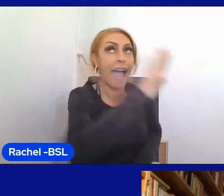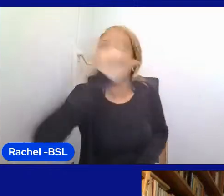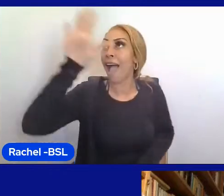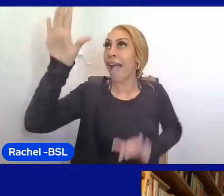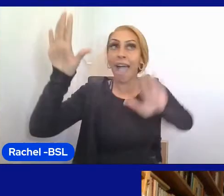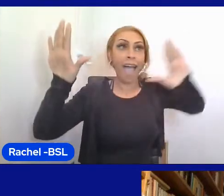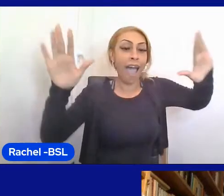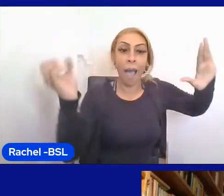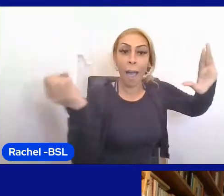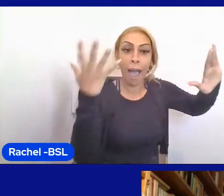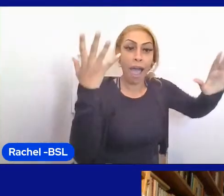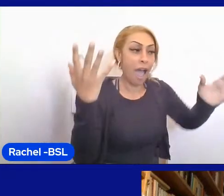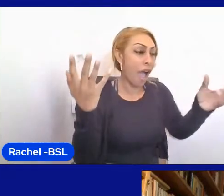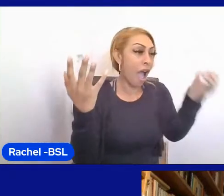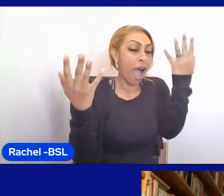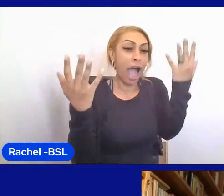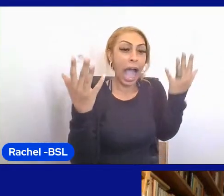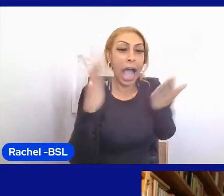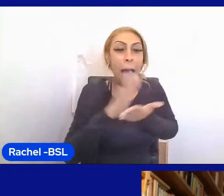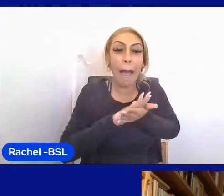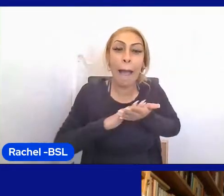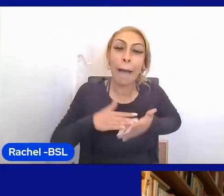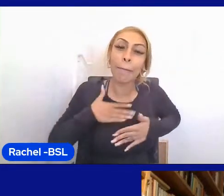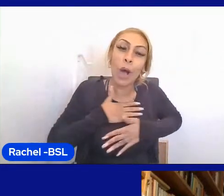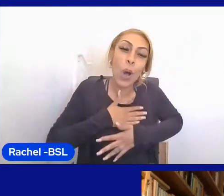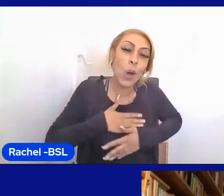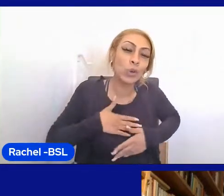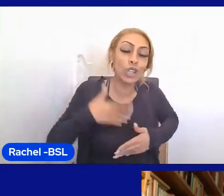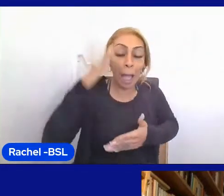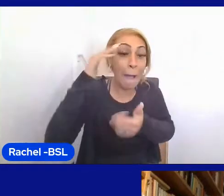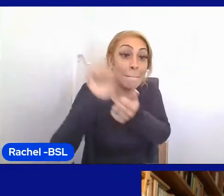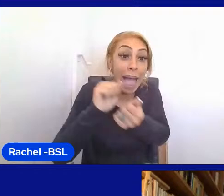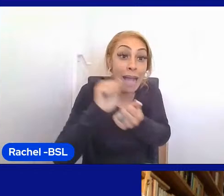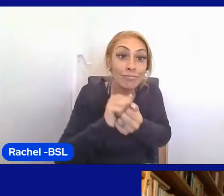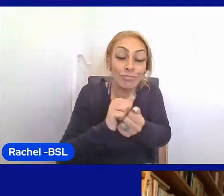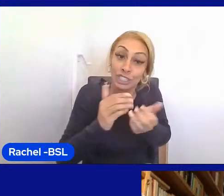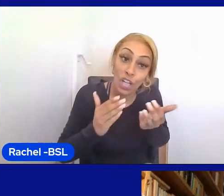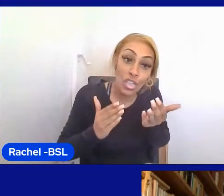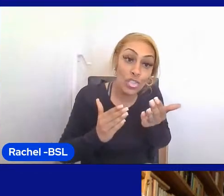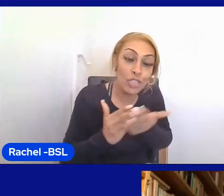about how they develop the same kind of messaging gift service for your friends or